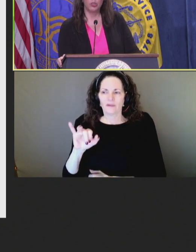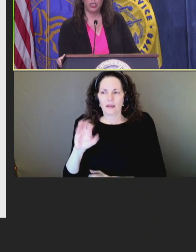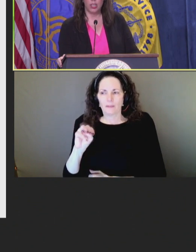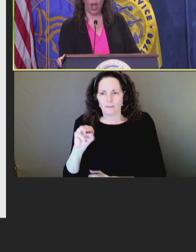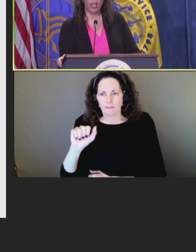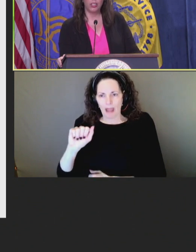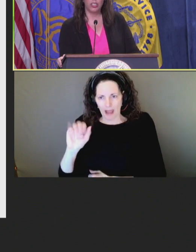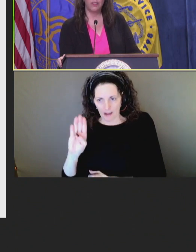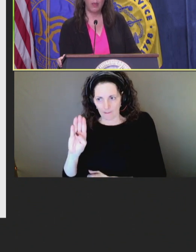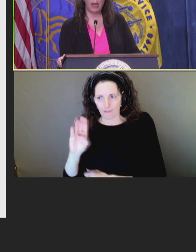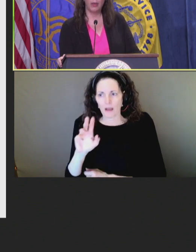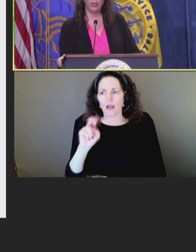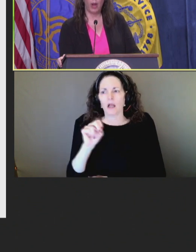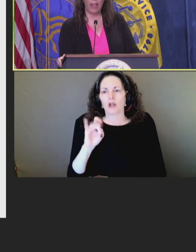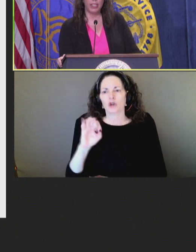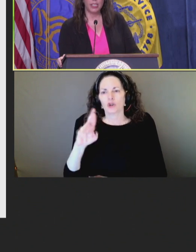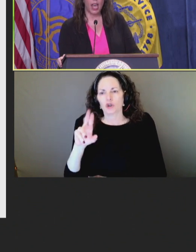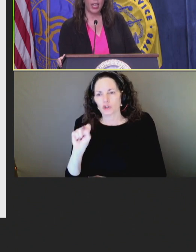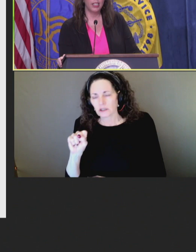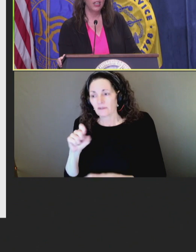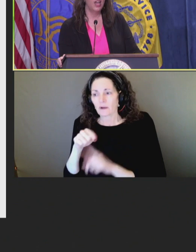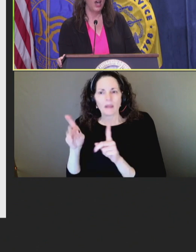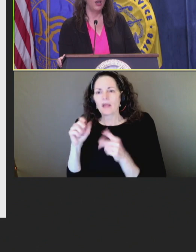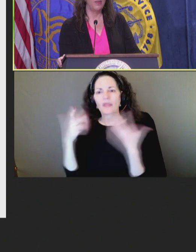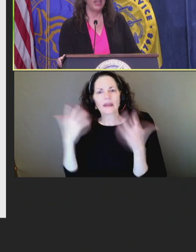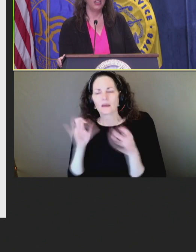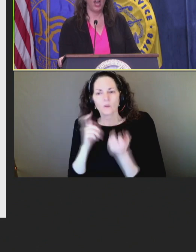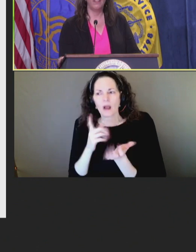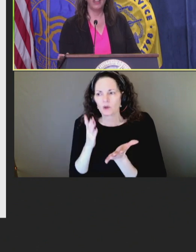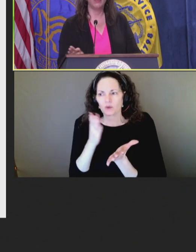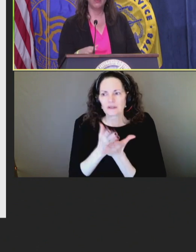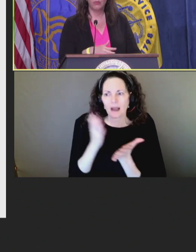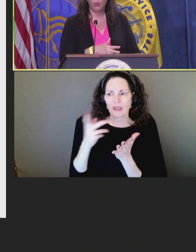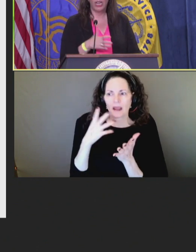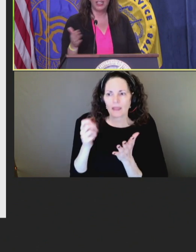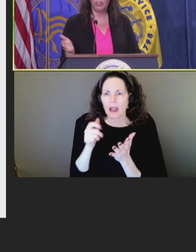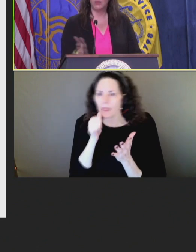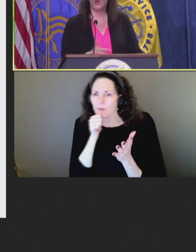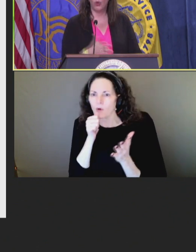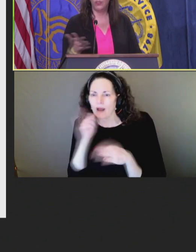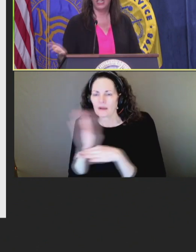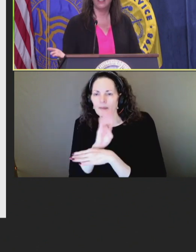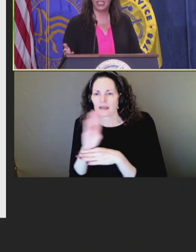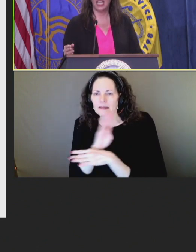stock nirsevimab on the private side. And a lot of them want to give to both VFC and